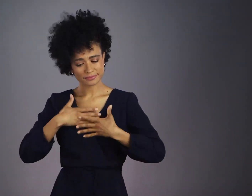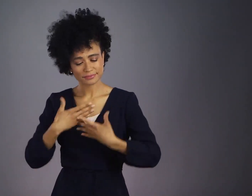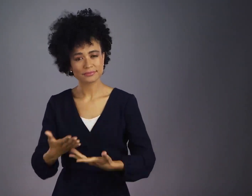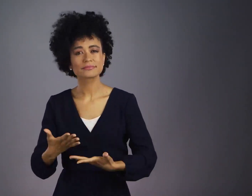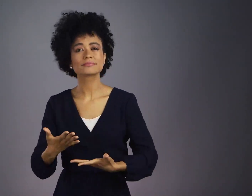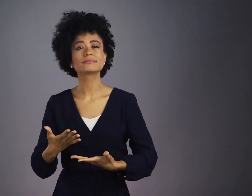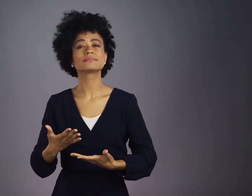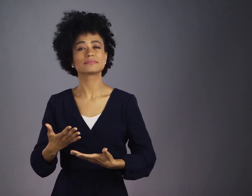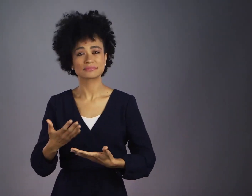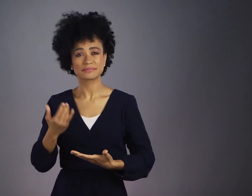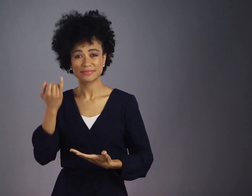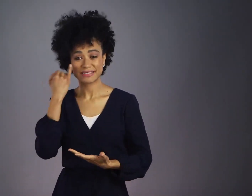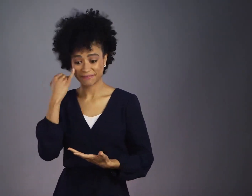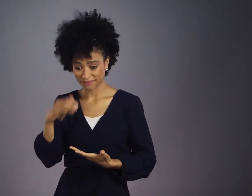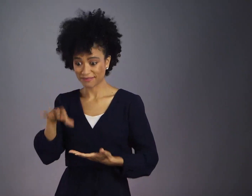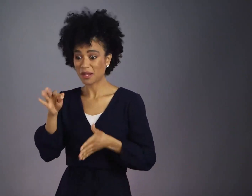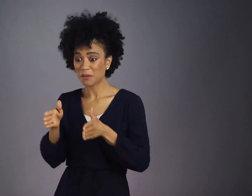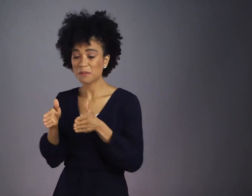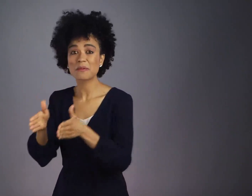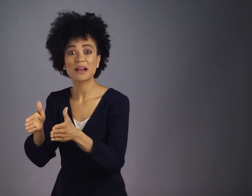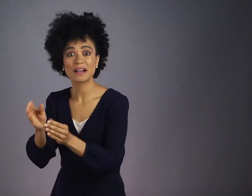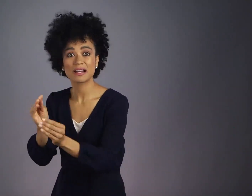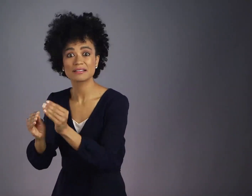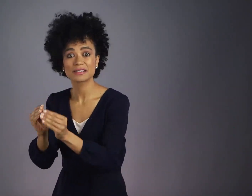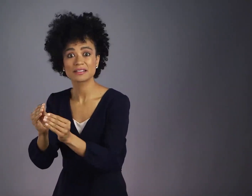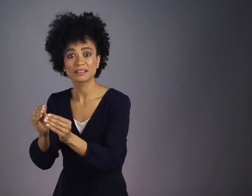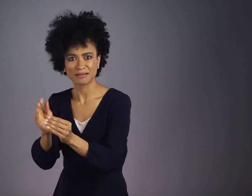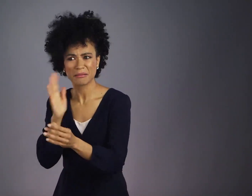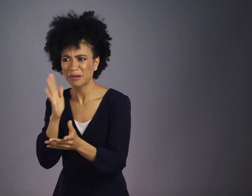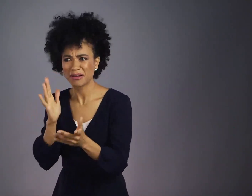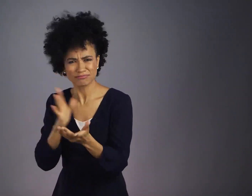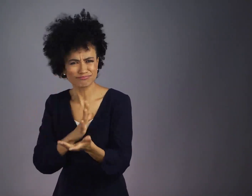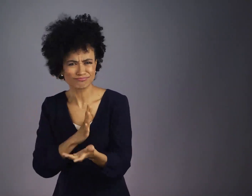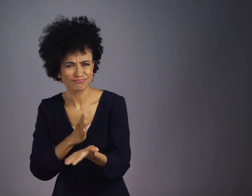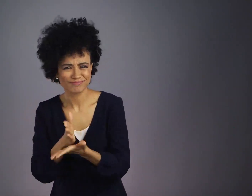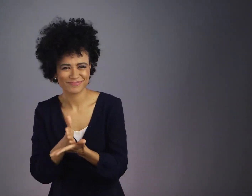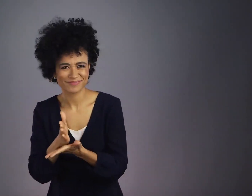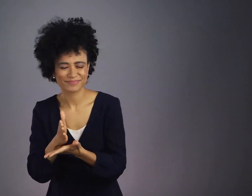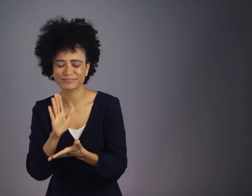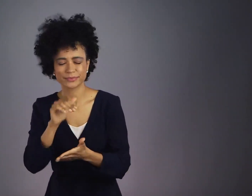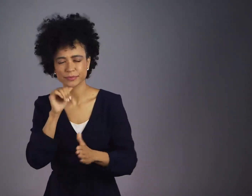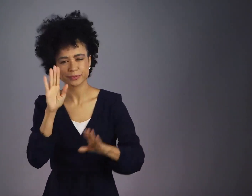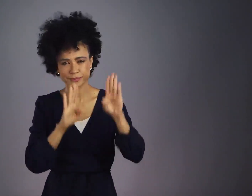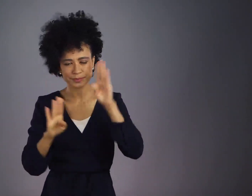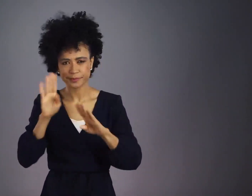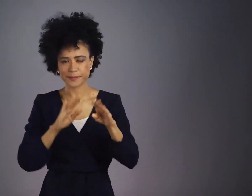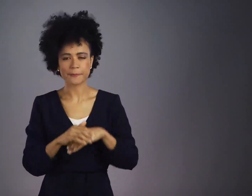We don’t worry about them if we can honestly say to ourselves that we would right them if we could.